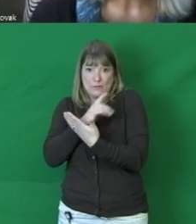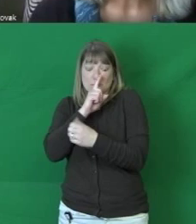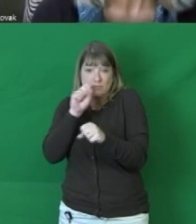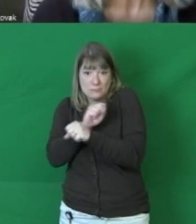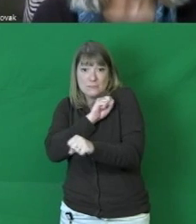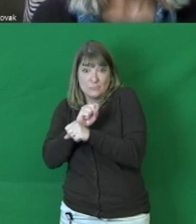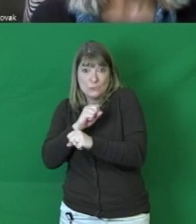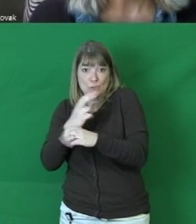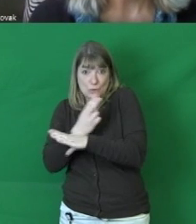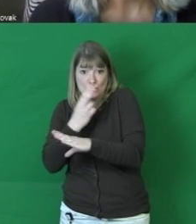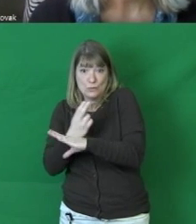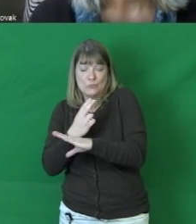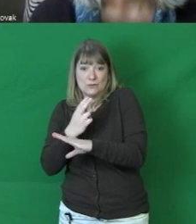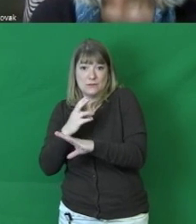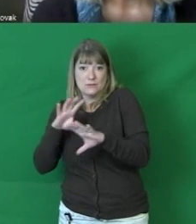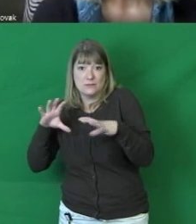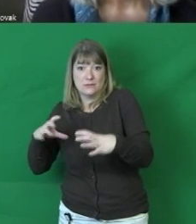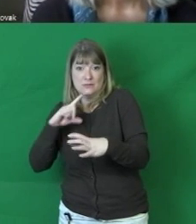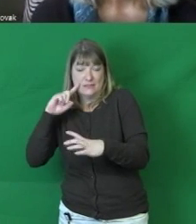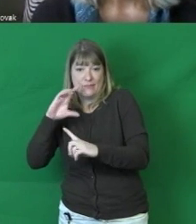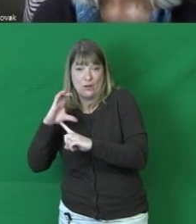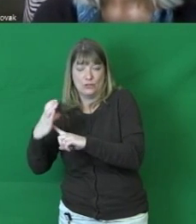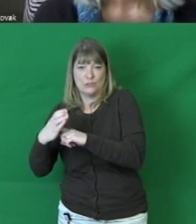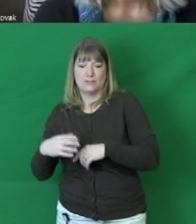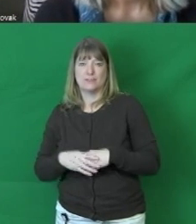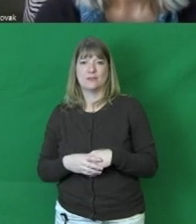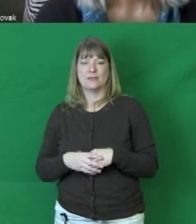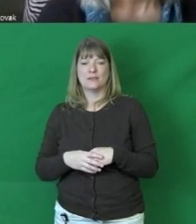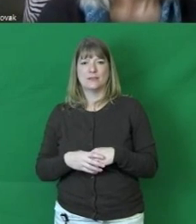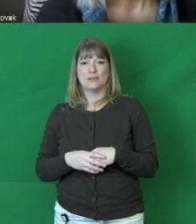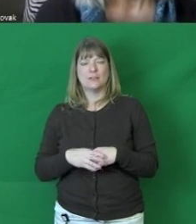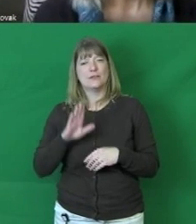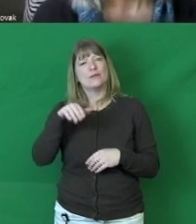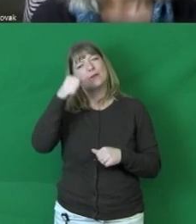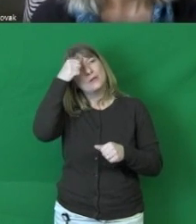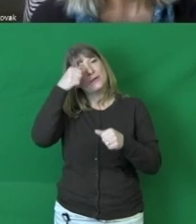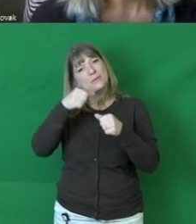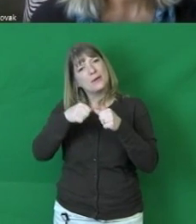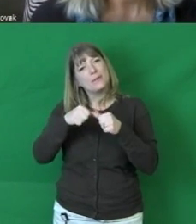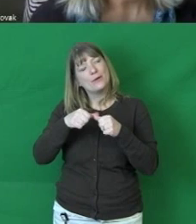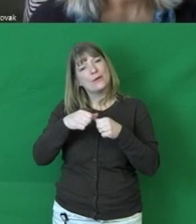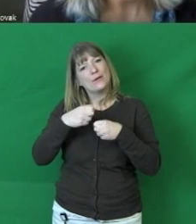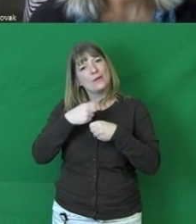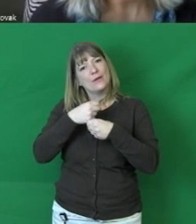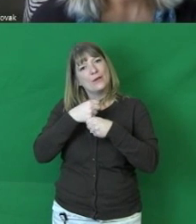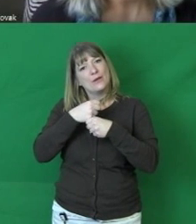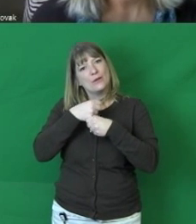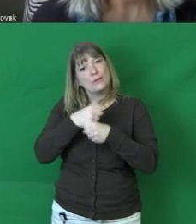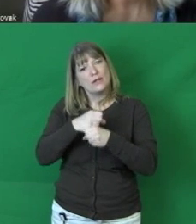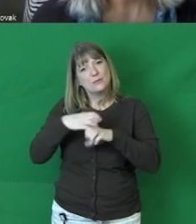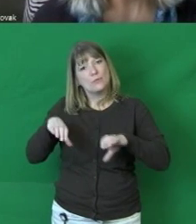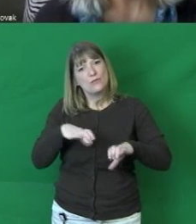is utilized in the Deaf culture. If you remember, for example, the creation, performance, significance,